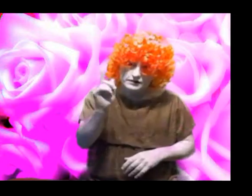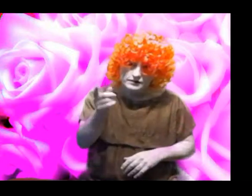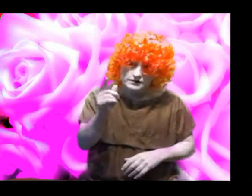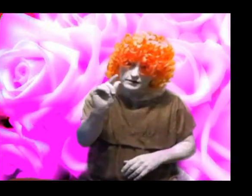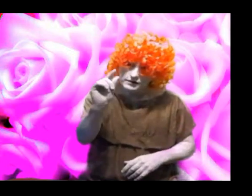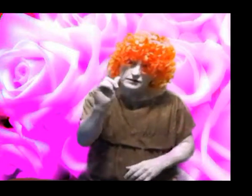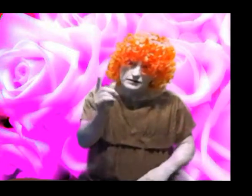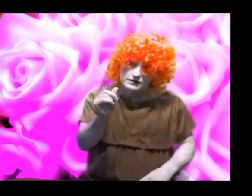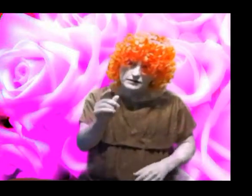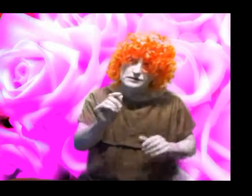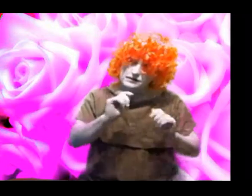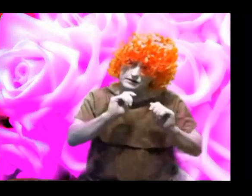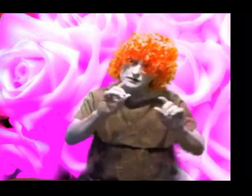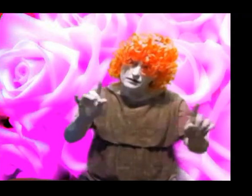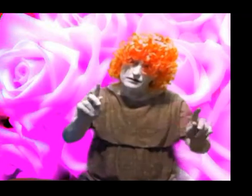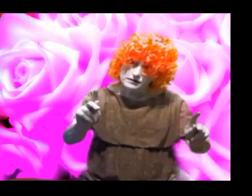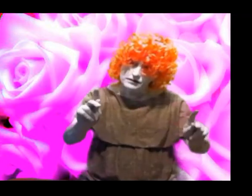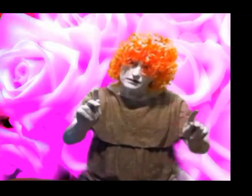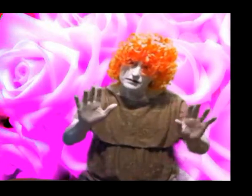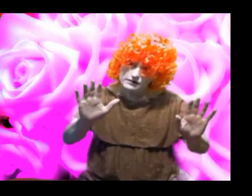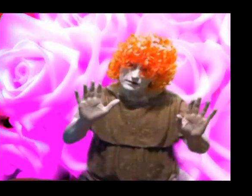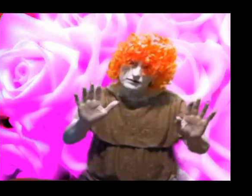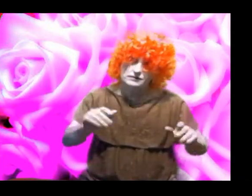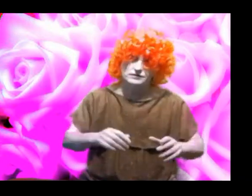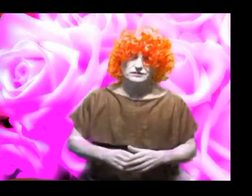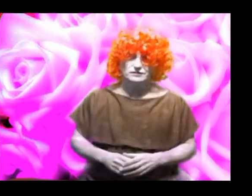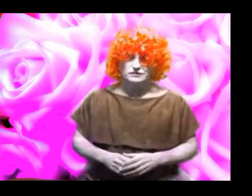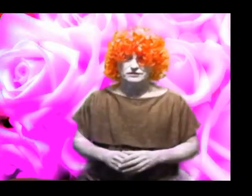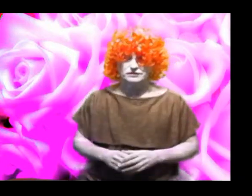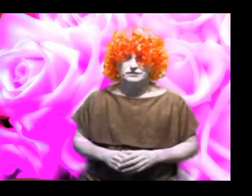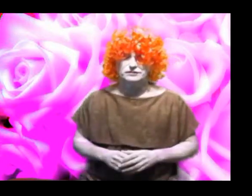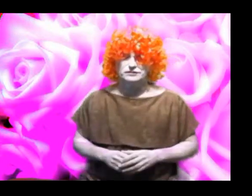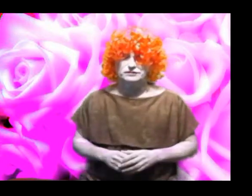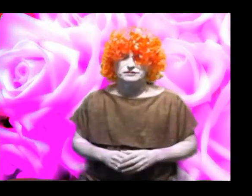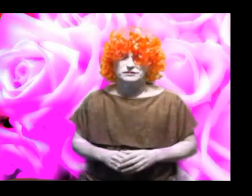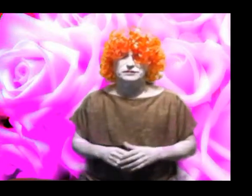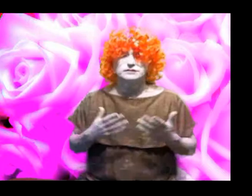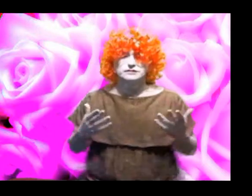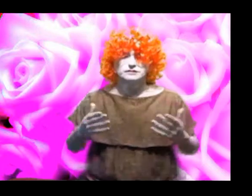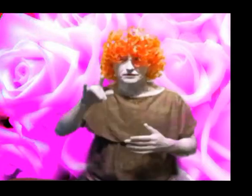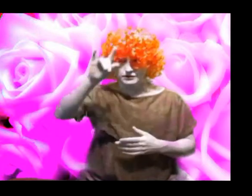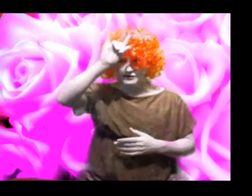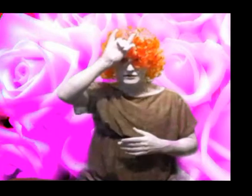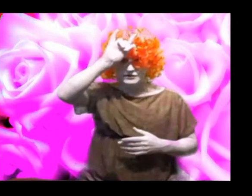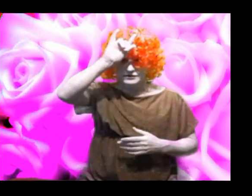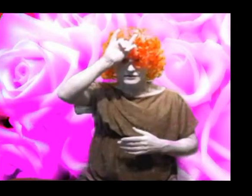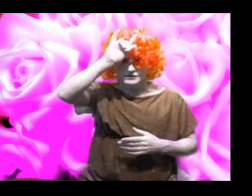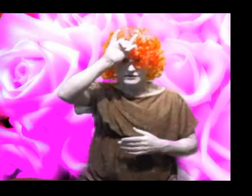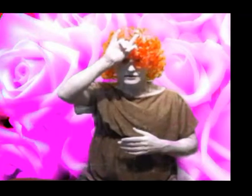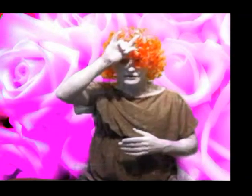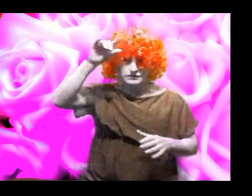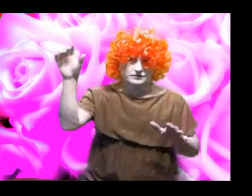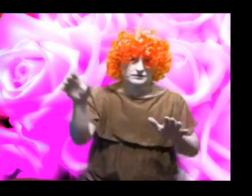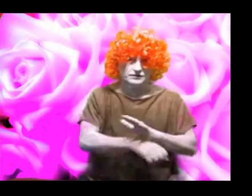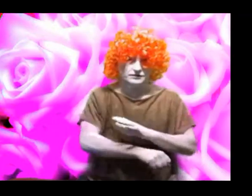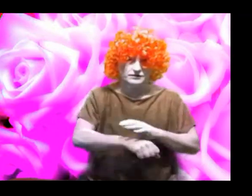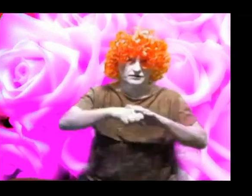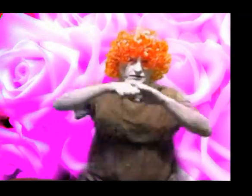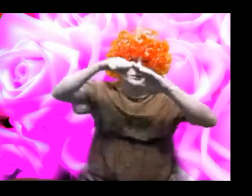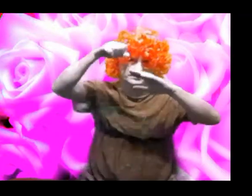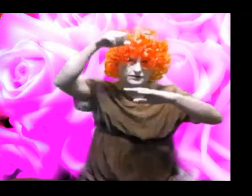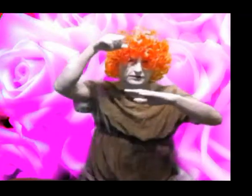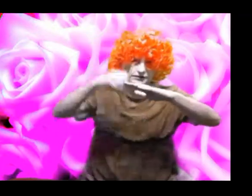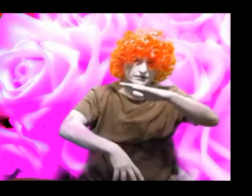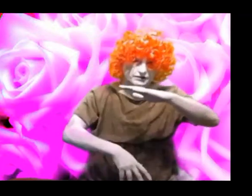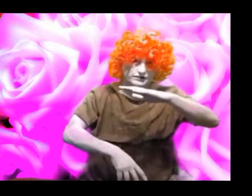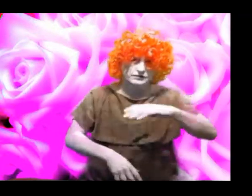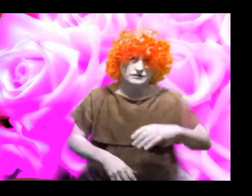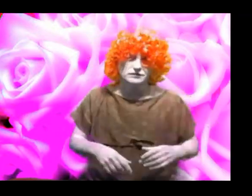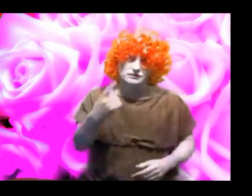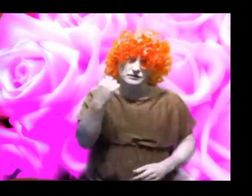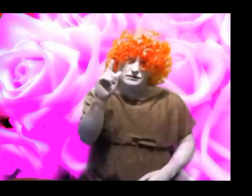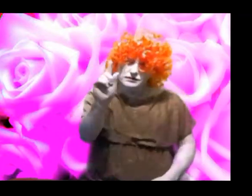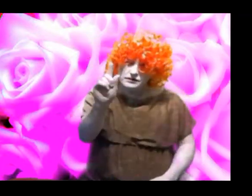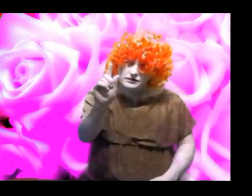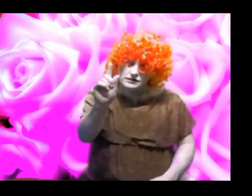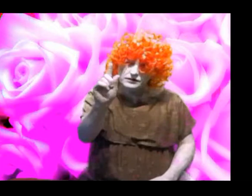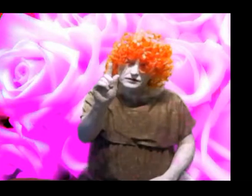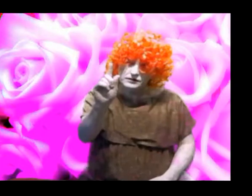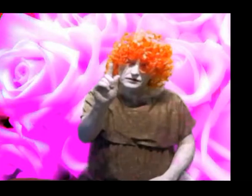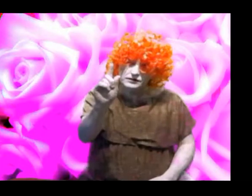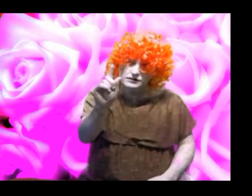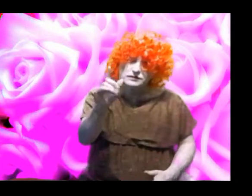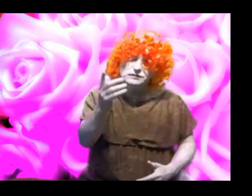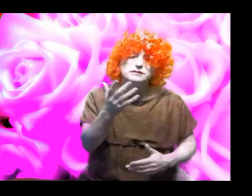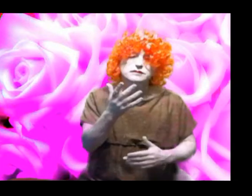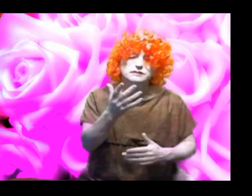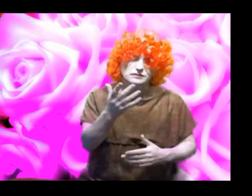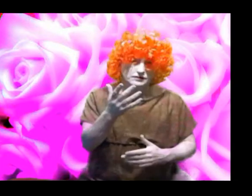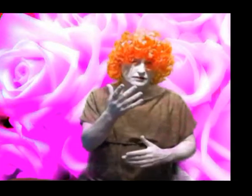Now I'm going to give you a warning. The devil has been beaten, but maybe sometimes a demon escapes from hell